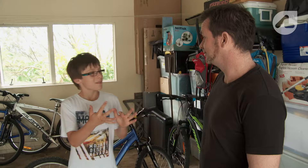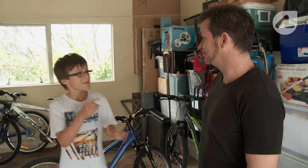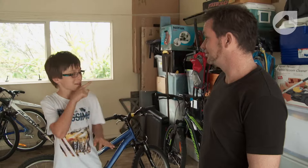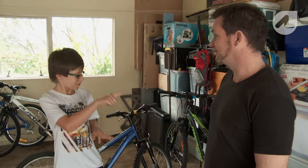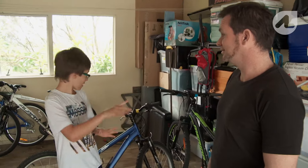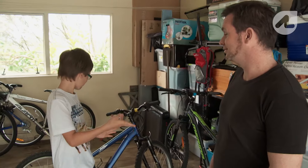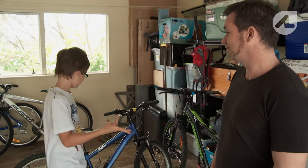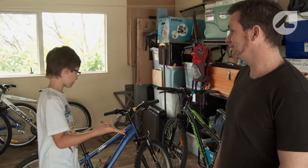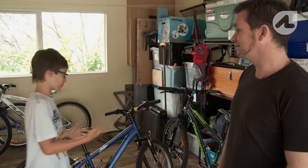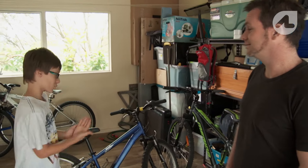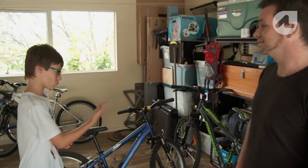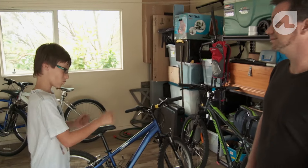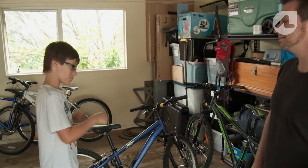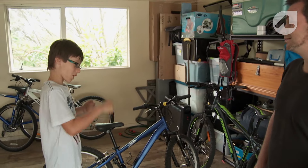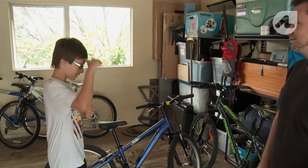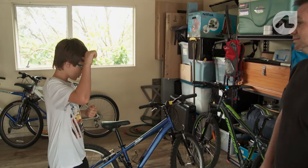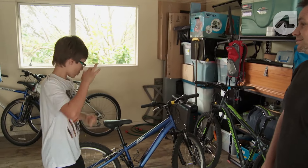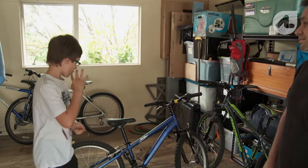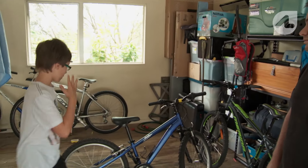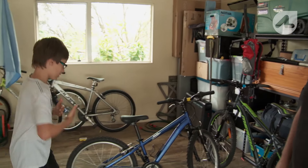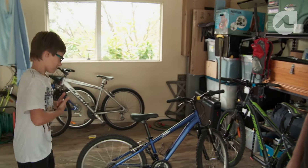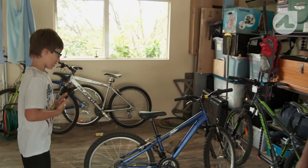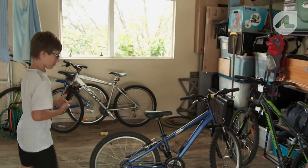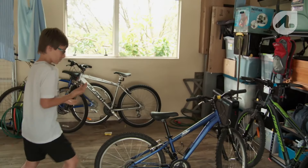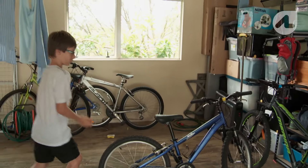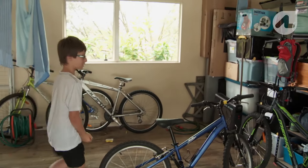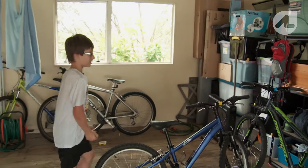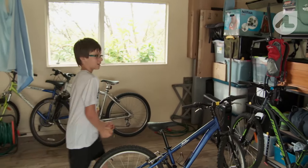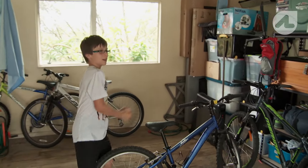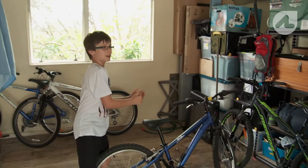So if we have the baby, where are we going to put the baby?